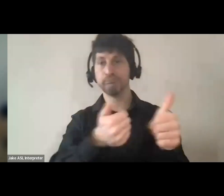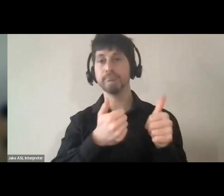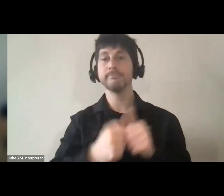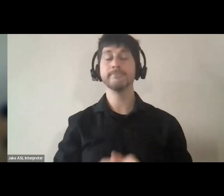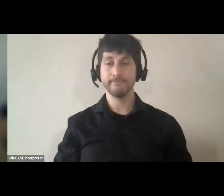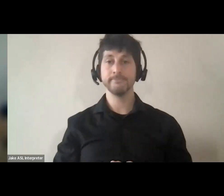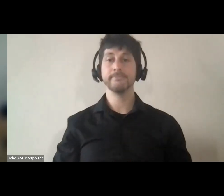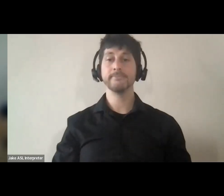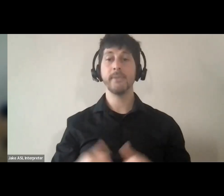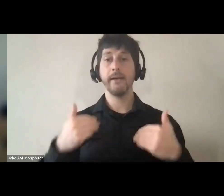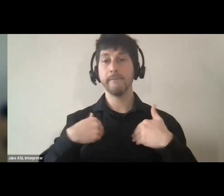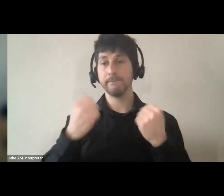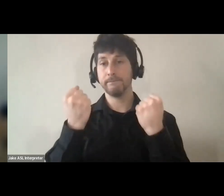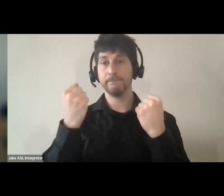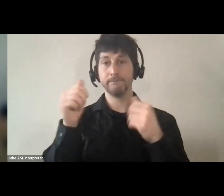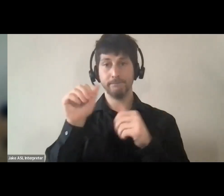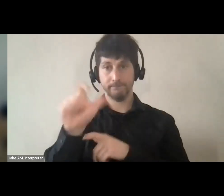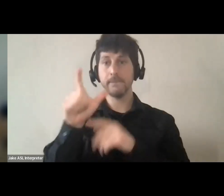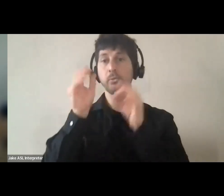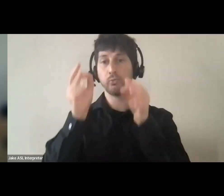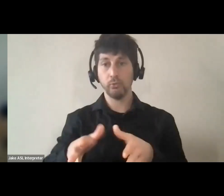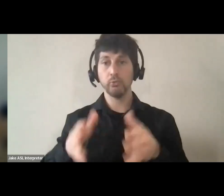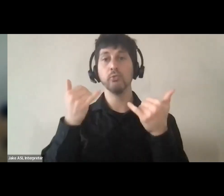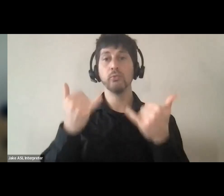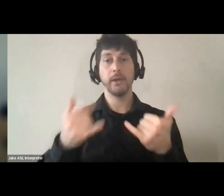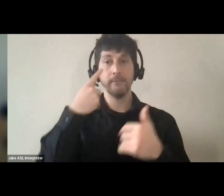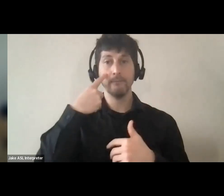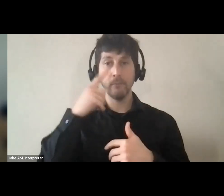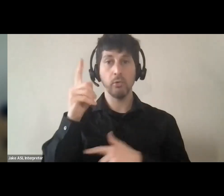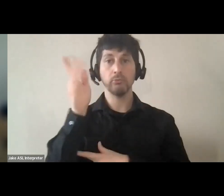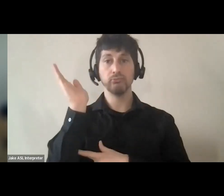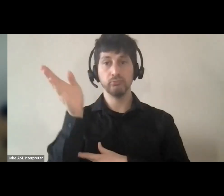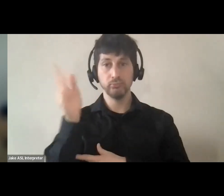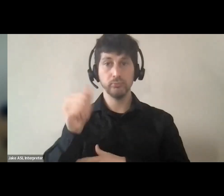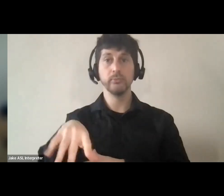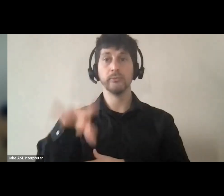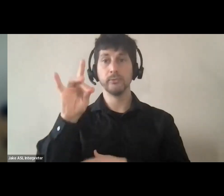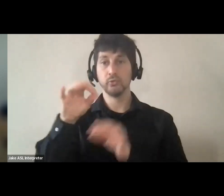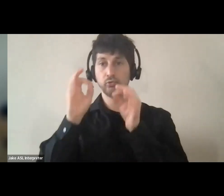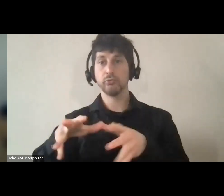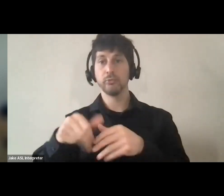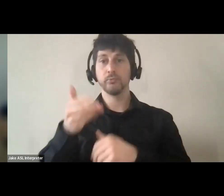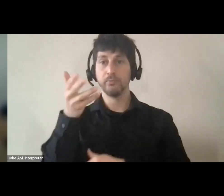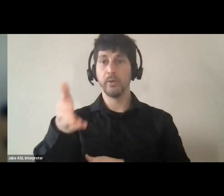You can view the captioning by selecting the CC tab on the menu bar and you have the choice of subtitle or maybe it's the full transcript that you prefer. That will be there as well. We do have sign language interpreting for today's session.